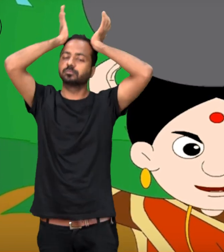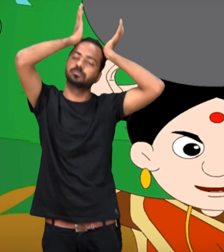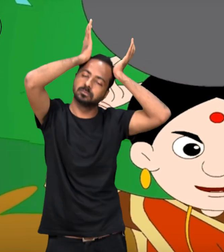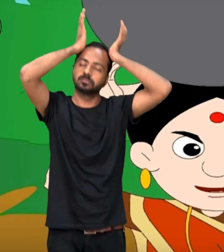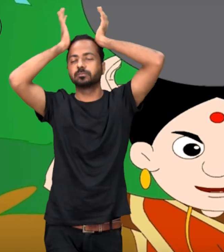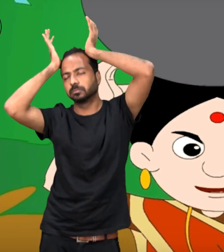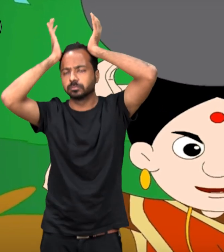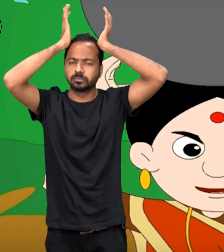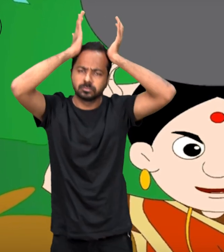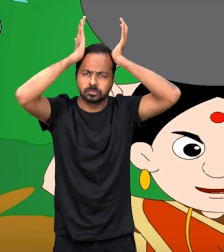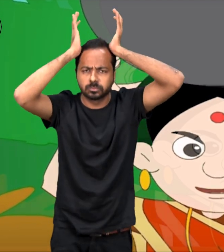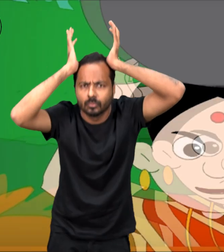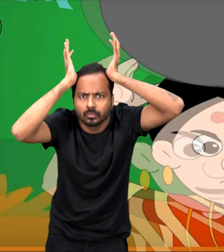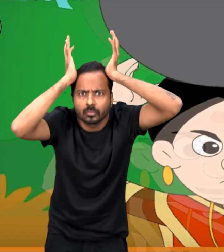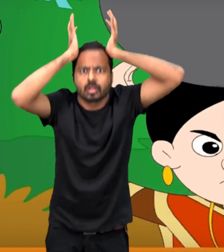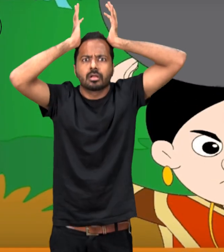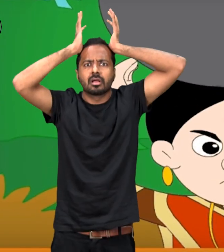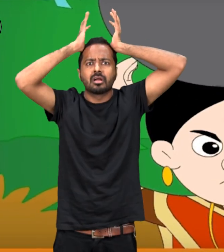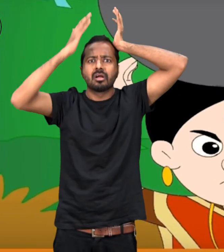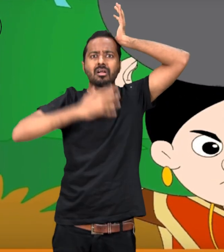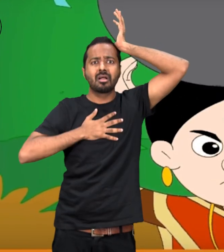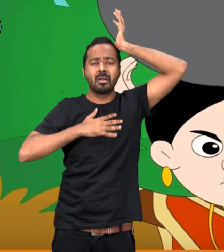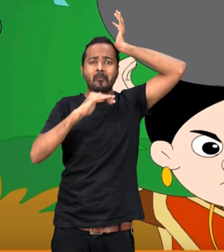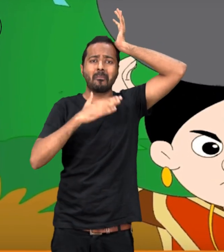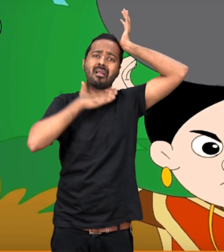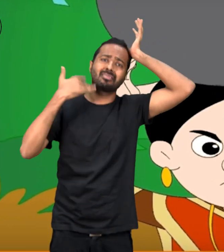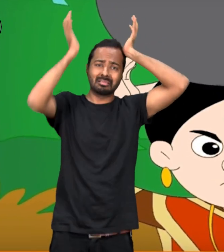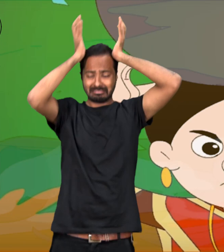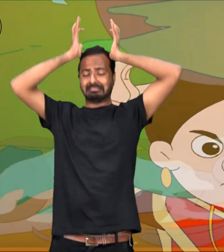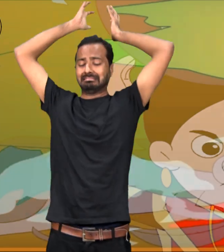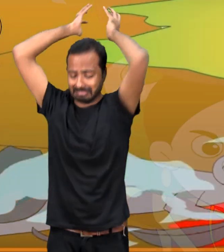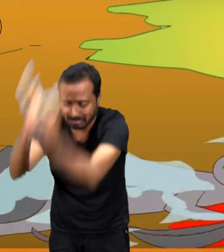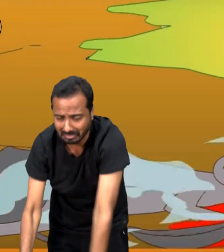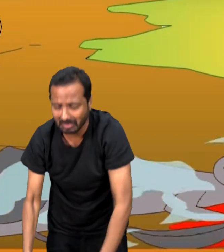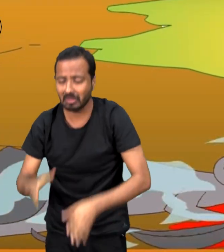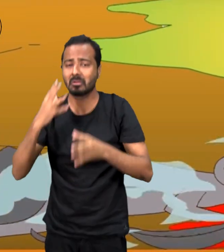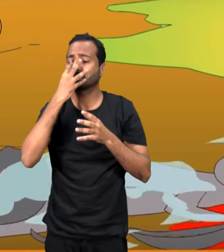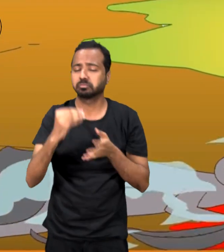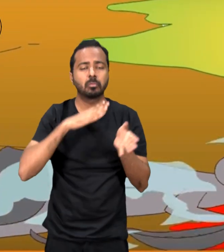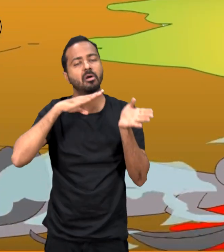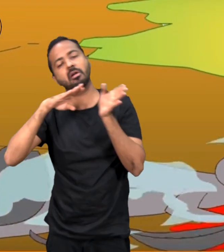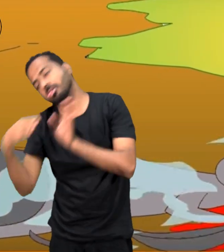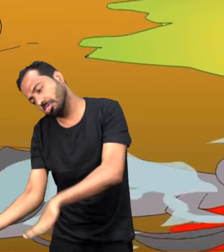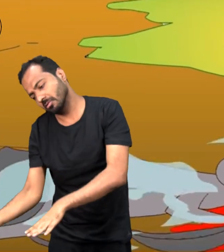So when pandit's wife reached home, She screamed thinking, Oh God! He killed my child.